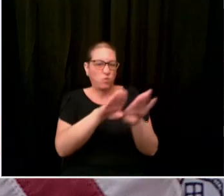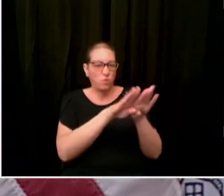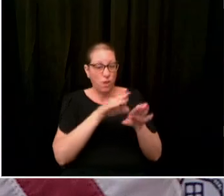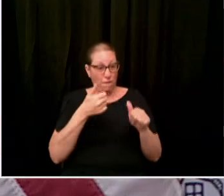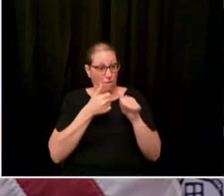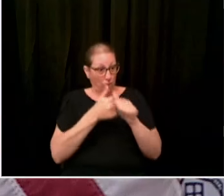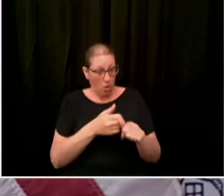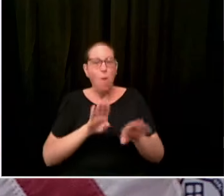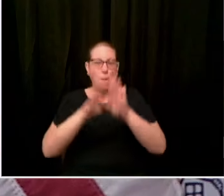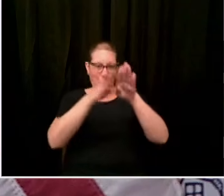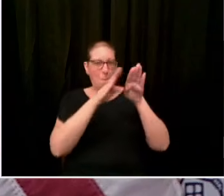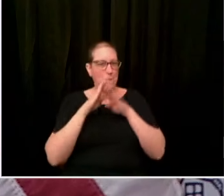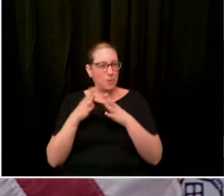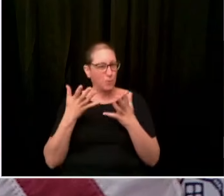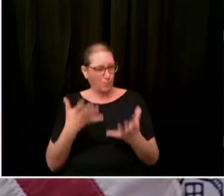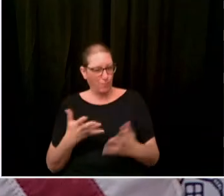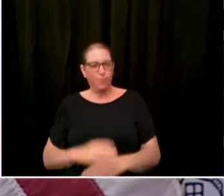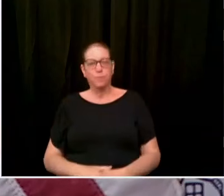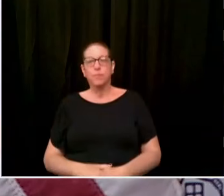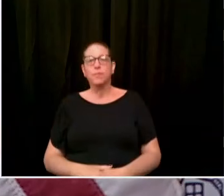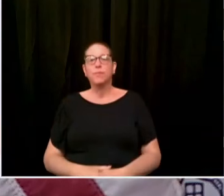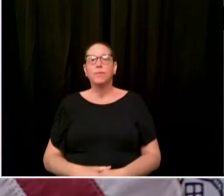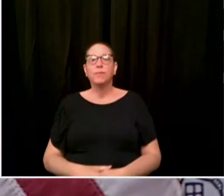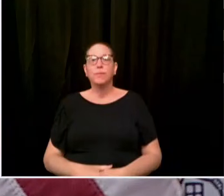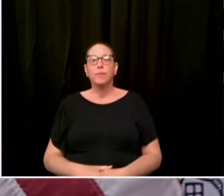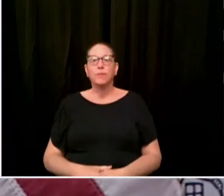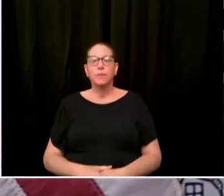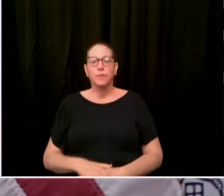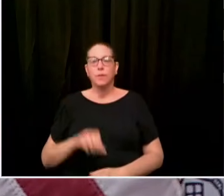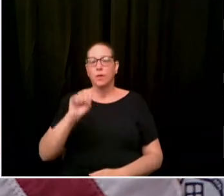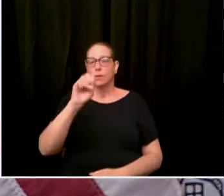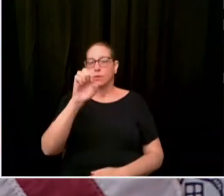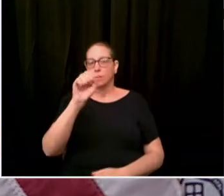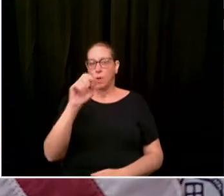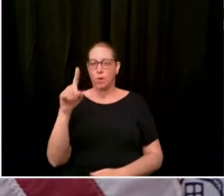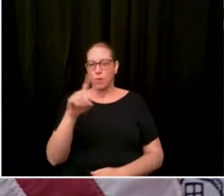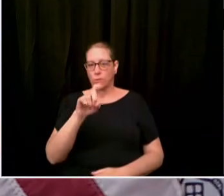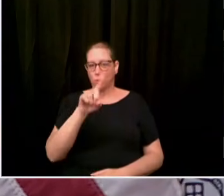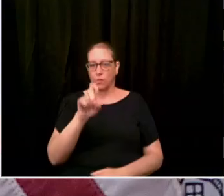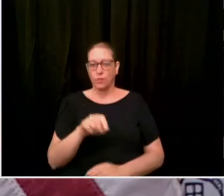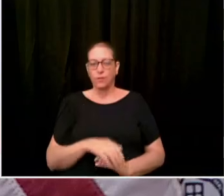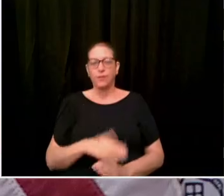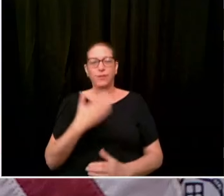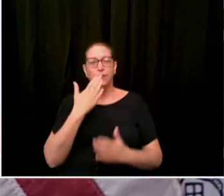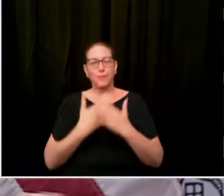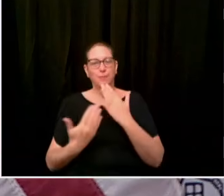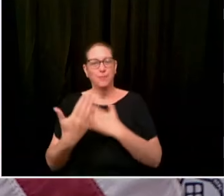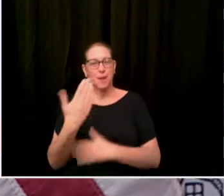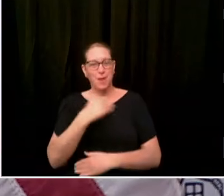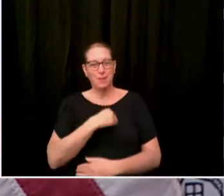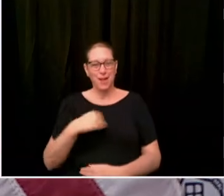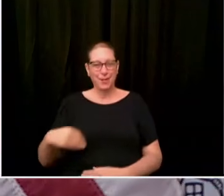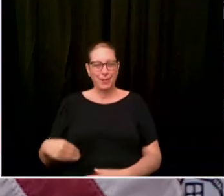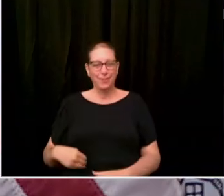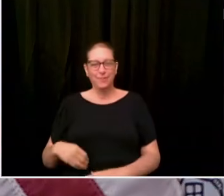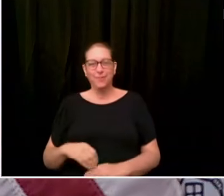THAT'S THE BALANCE WE STRIKE ALL THE TIME. NEXT WE HAVE